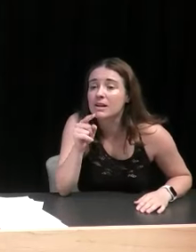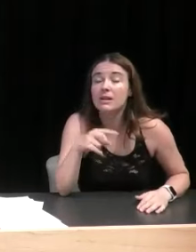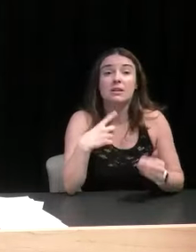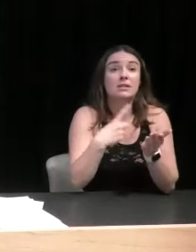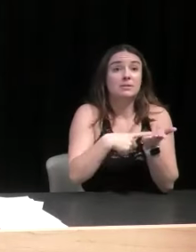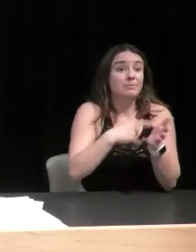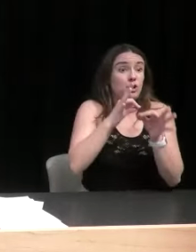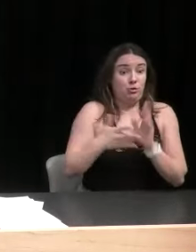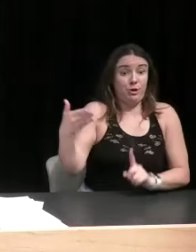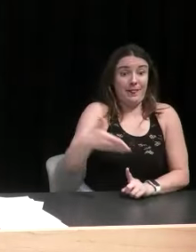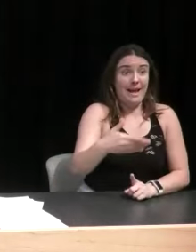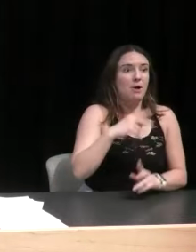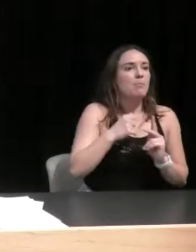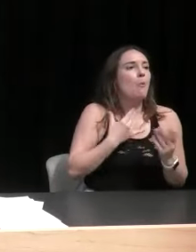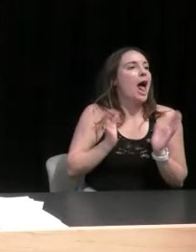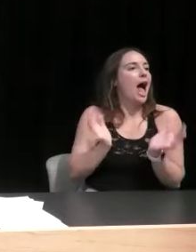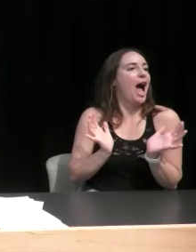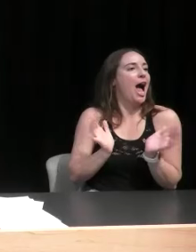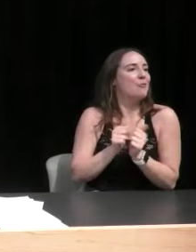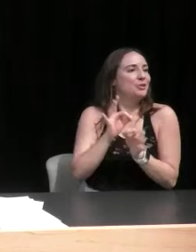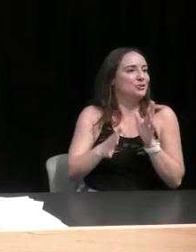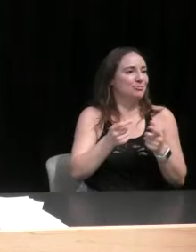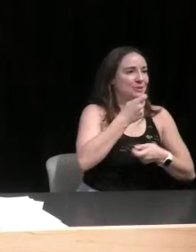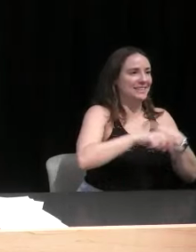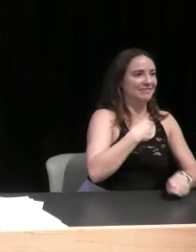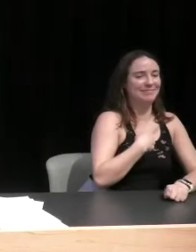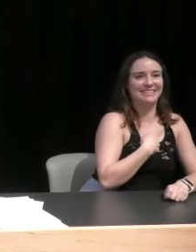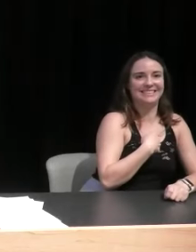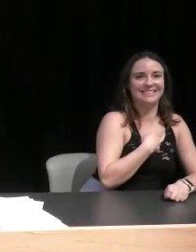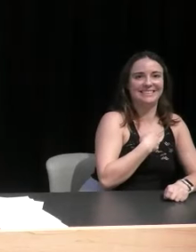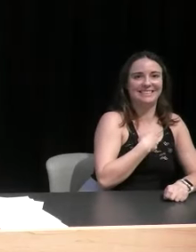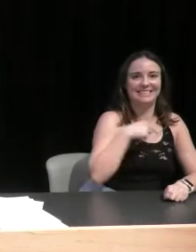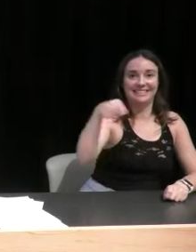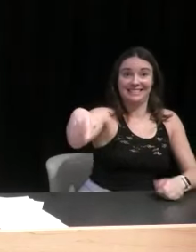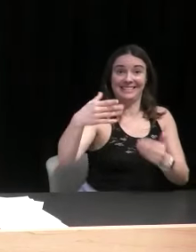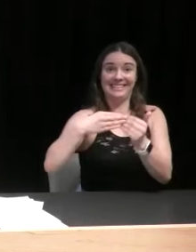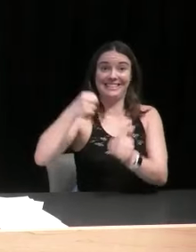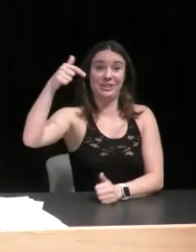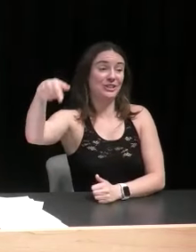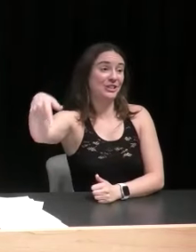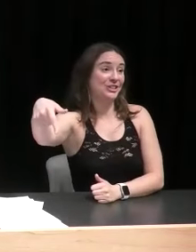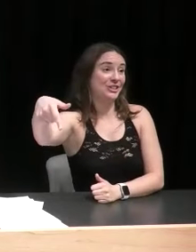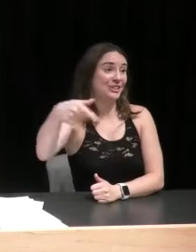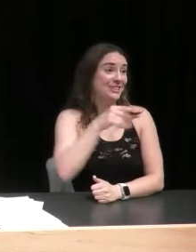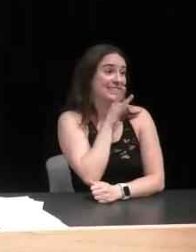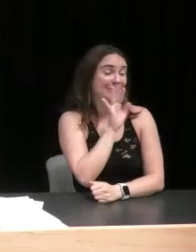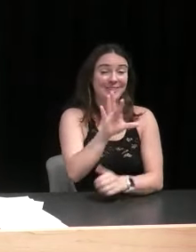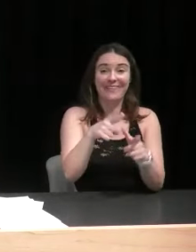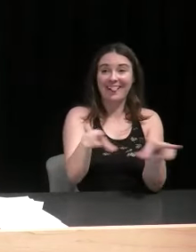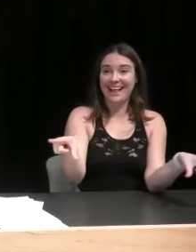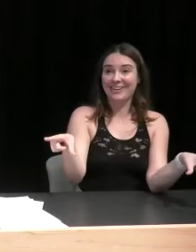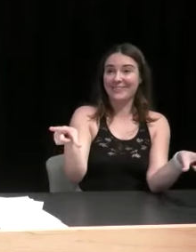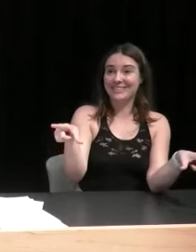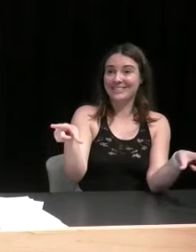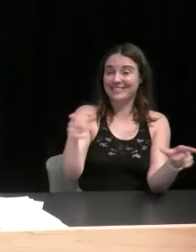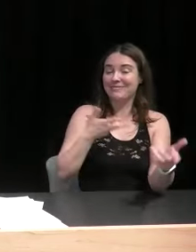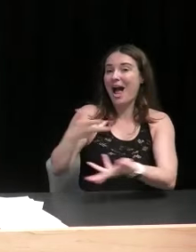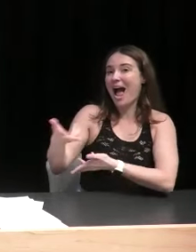asking a deaf person um again microaggressions a lot of times hearing co-workers will um chat